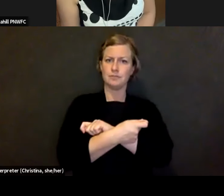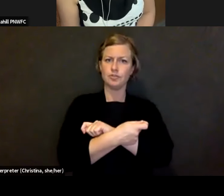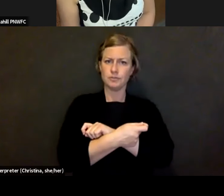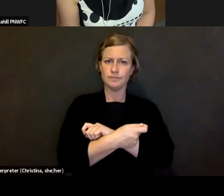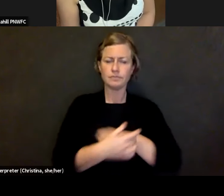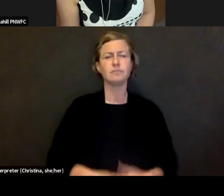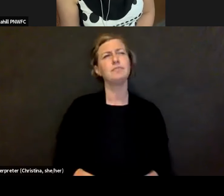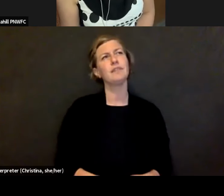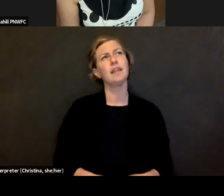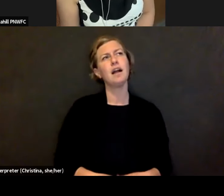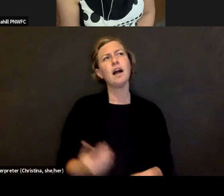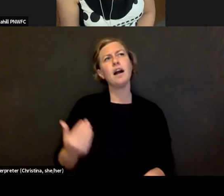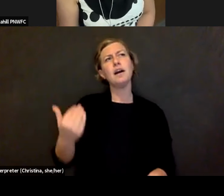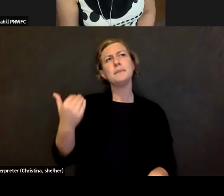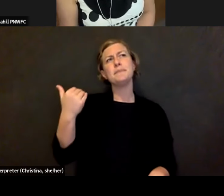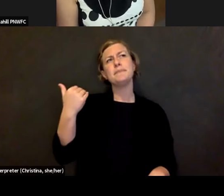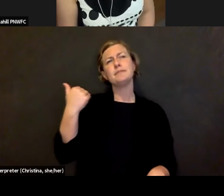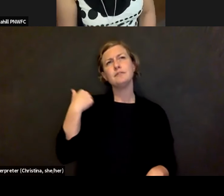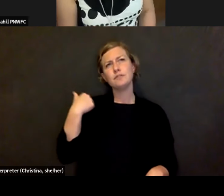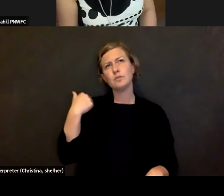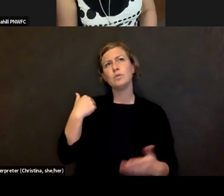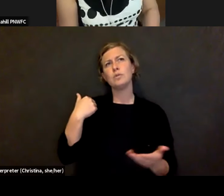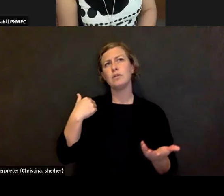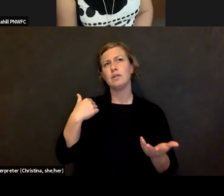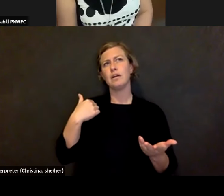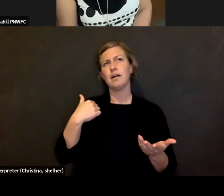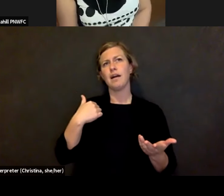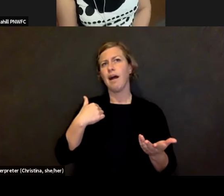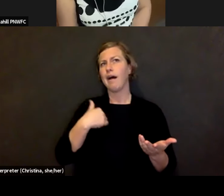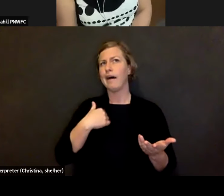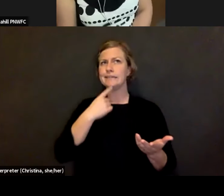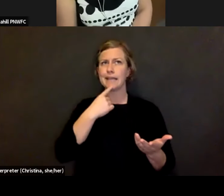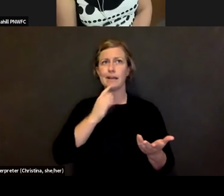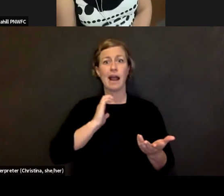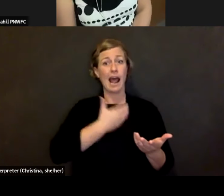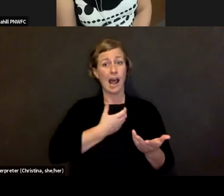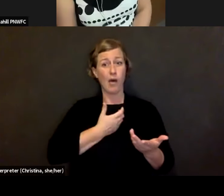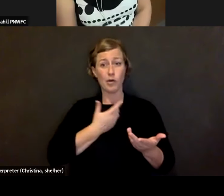thing. Or letting the status quo continue. We're there to break that down. I